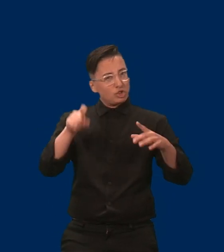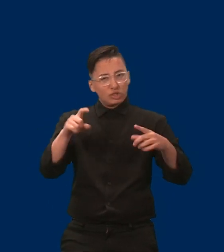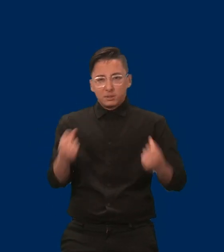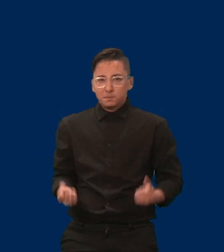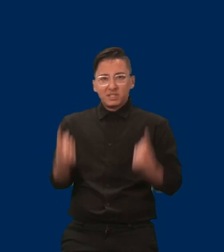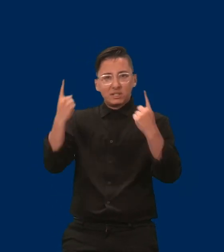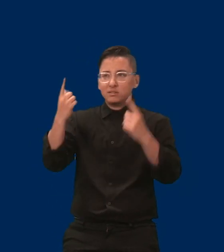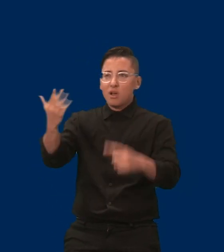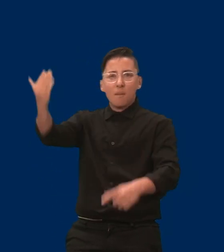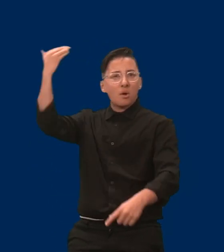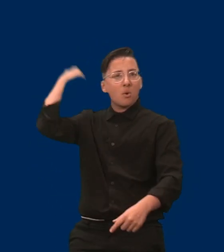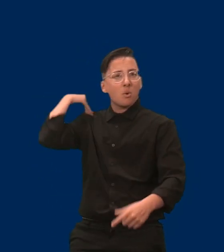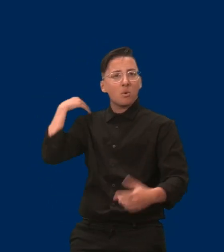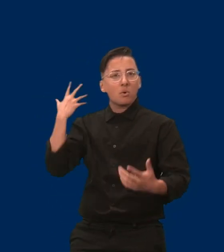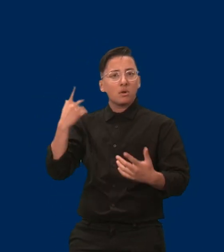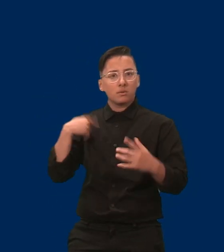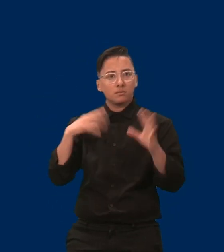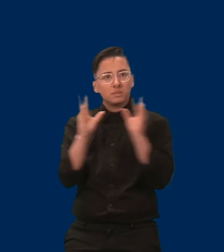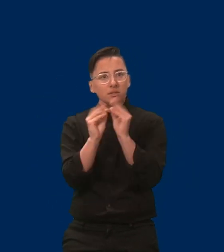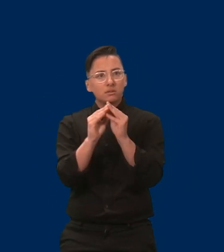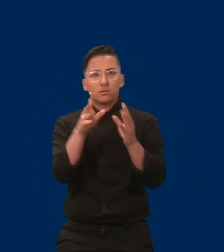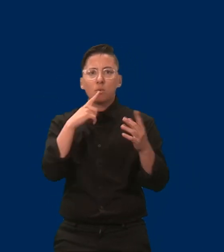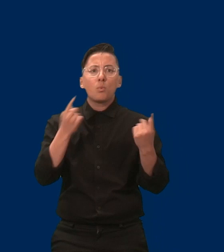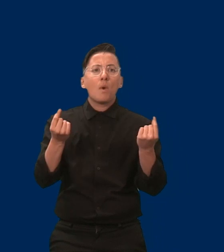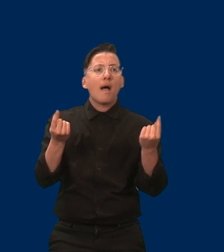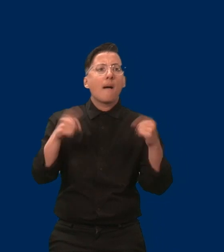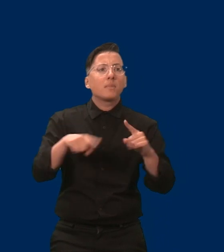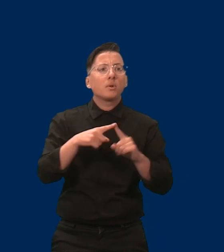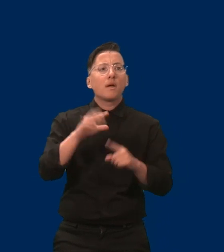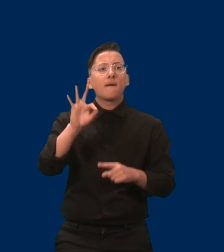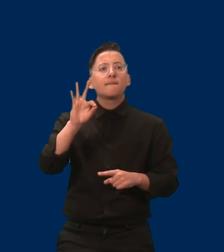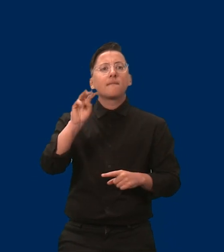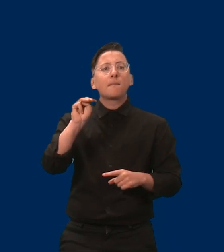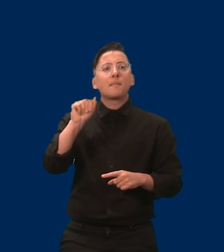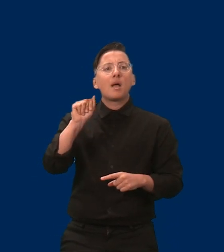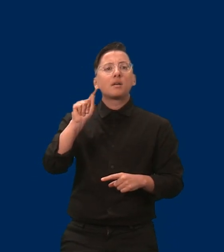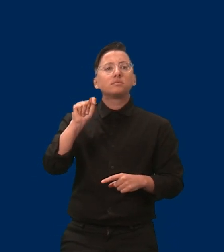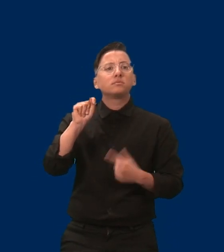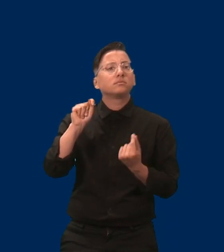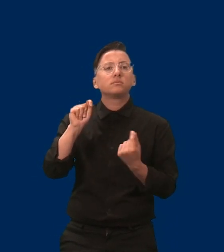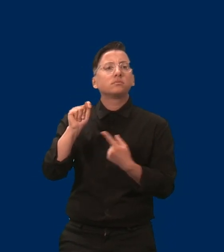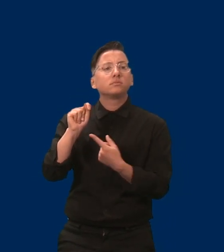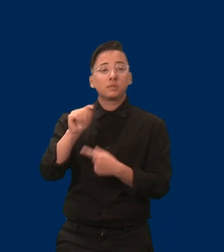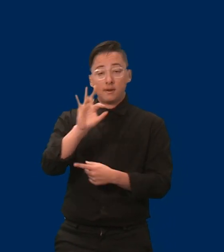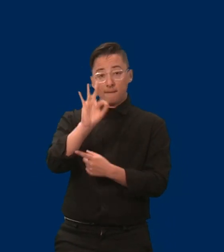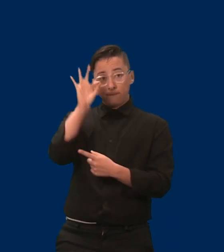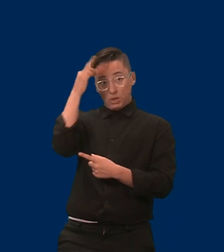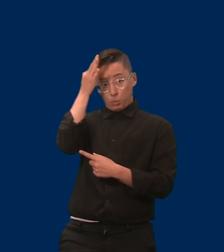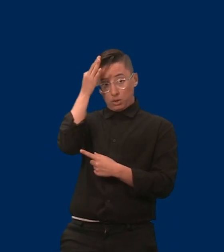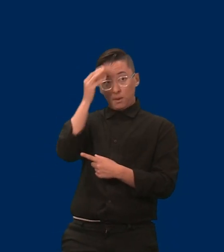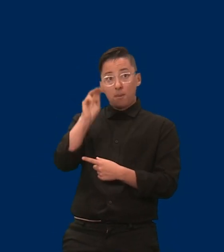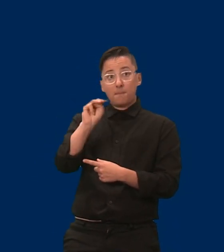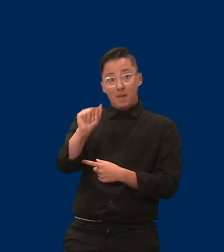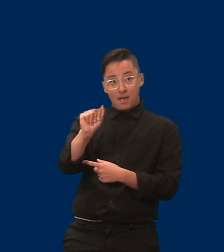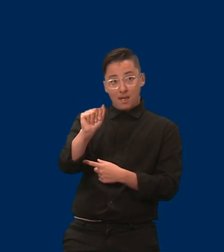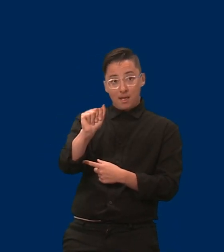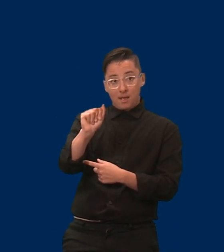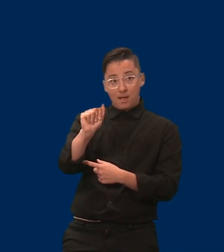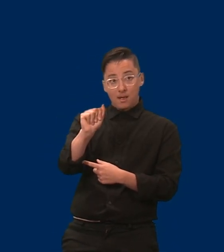the Federal Medical Assistance Program? Oh, well, that, add another $730 million to that.